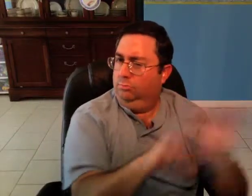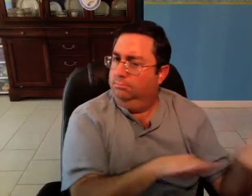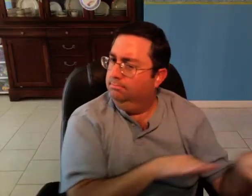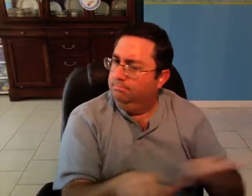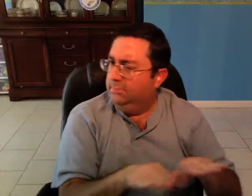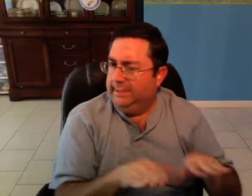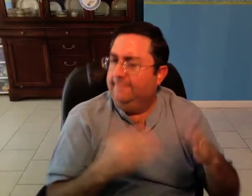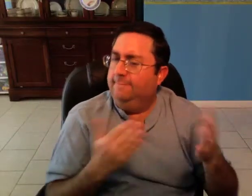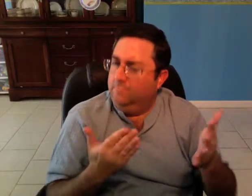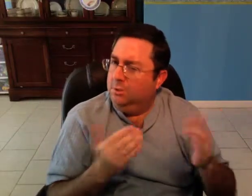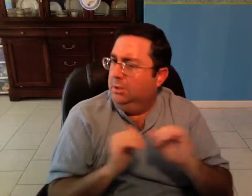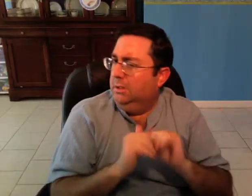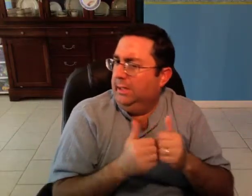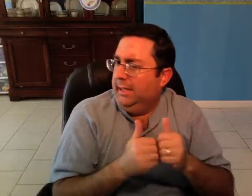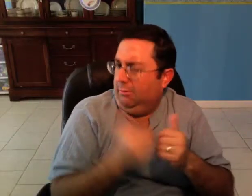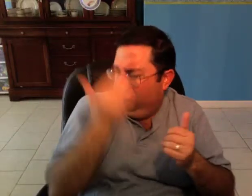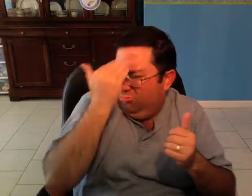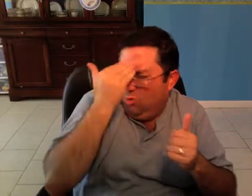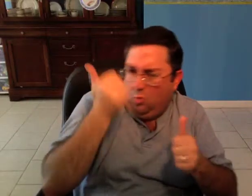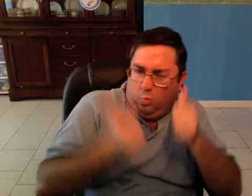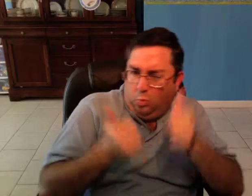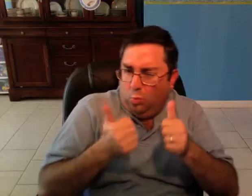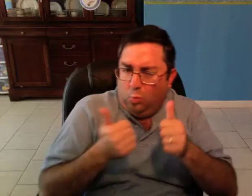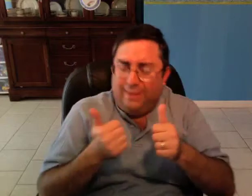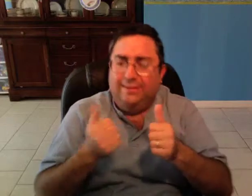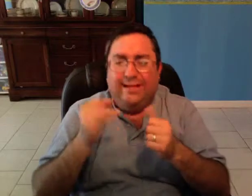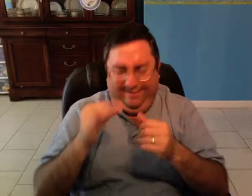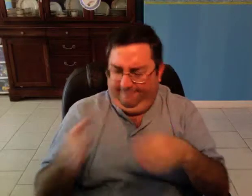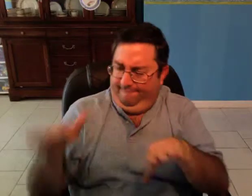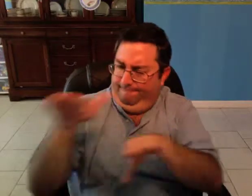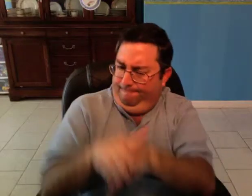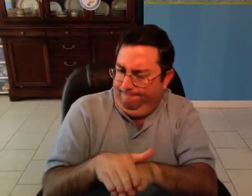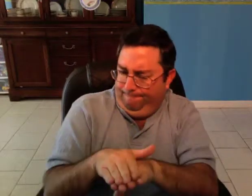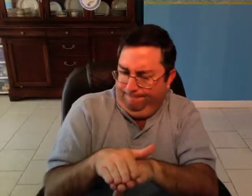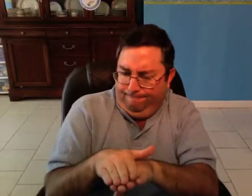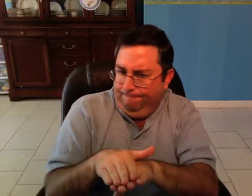How do you know which is which, and where do they overlap?